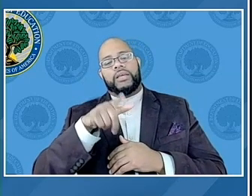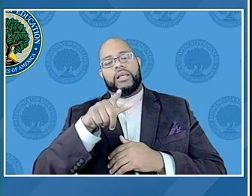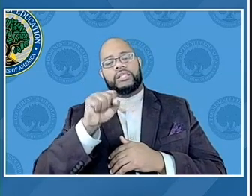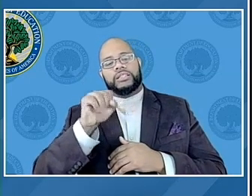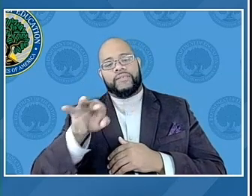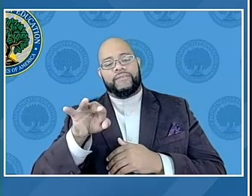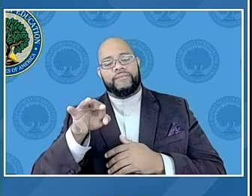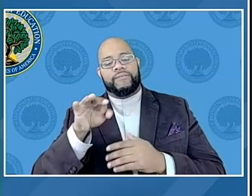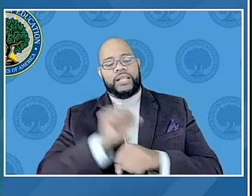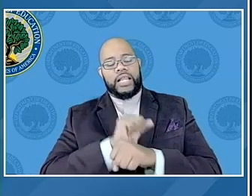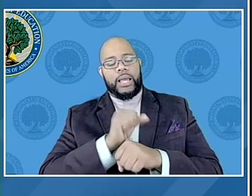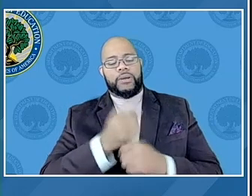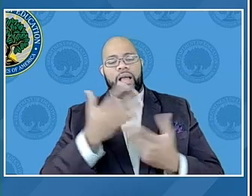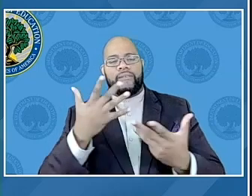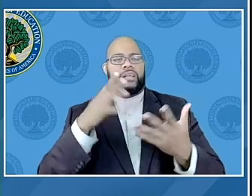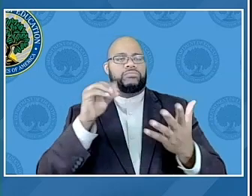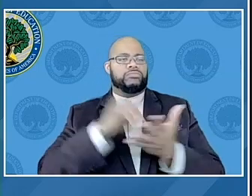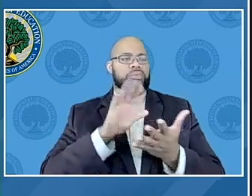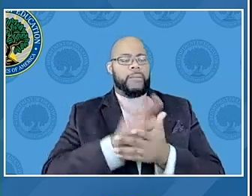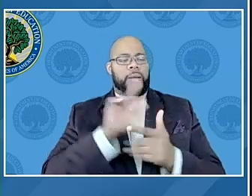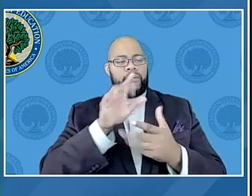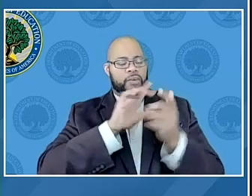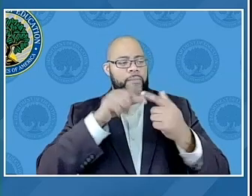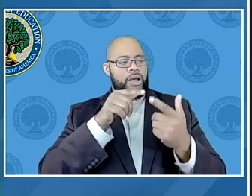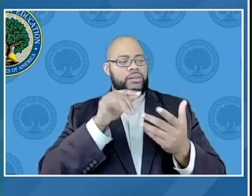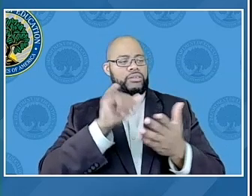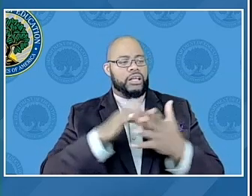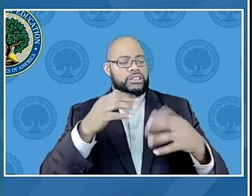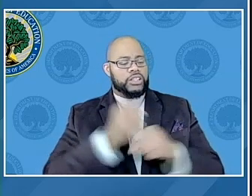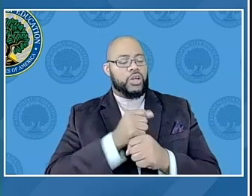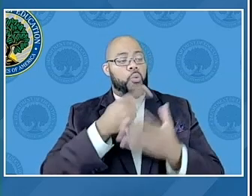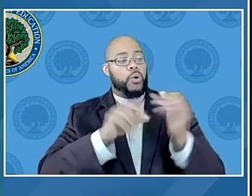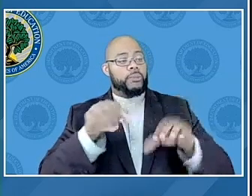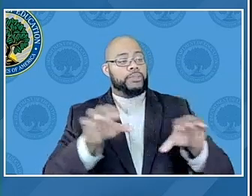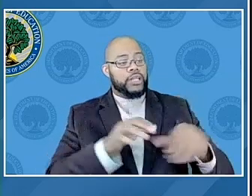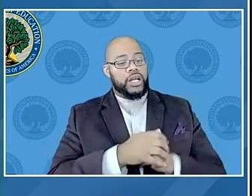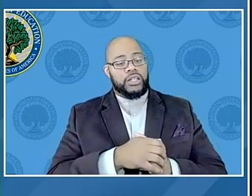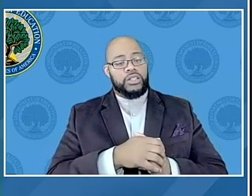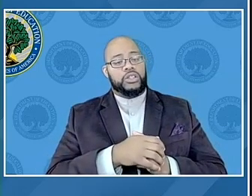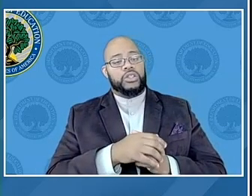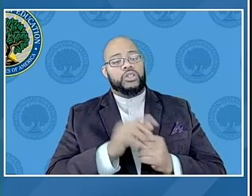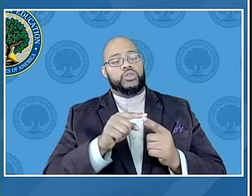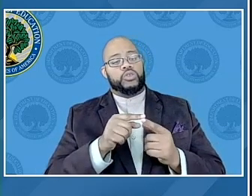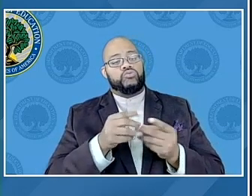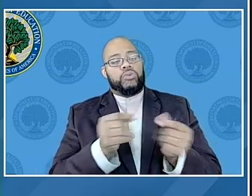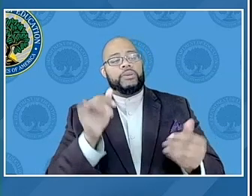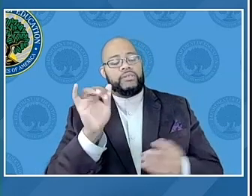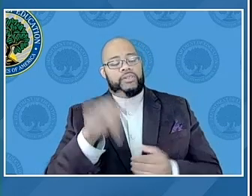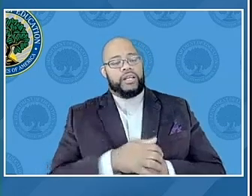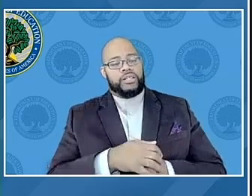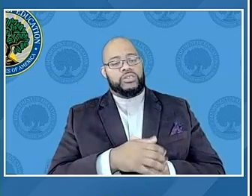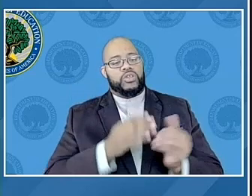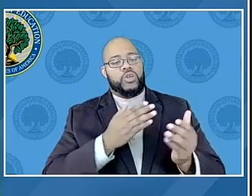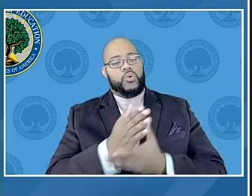confusion about consolidation. So whatever can be done to sort of remedy that through this neg reg would be great.